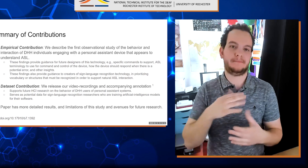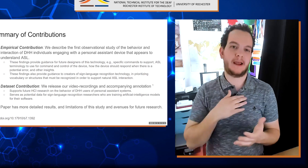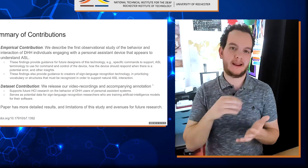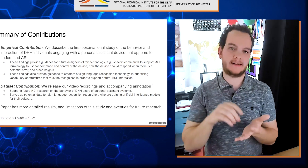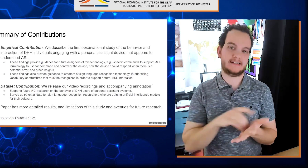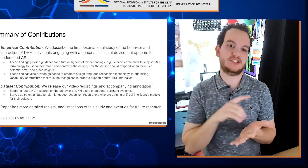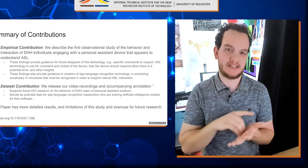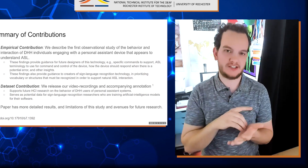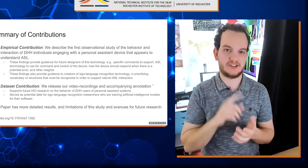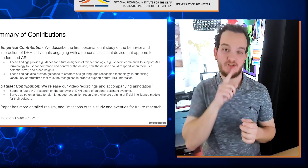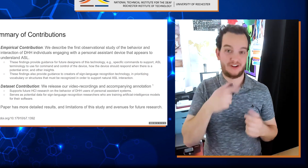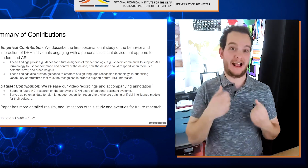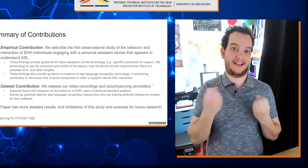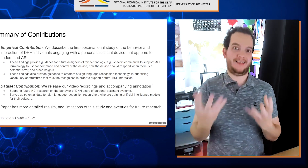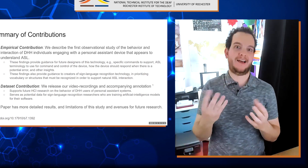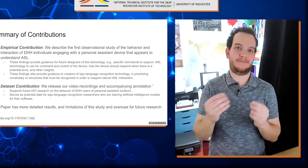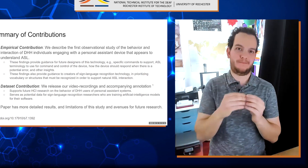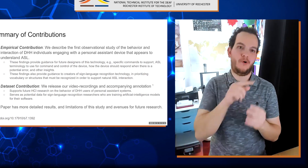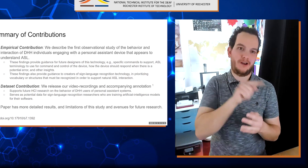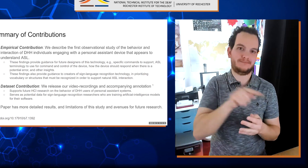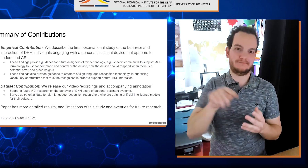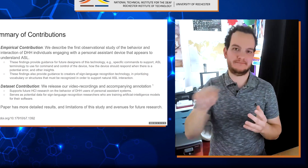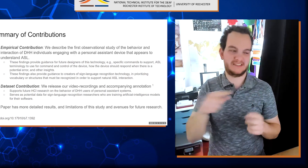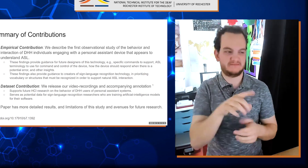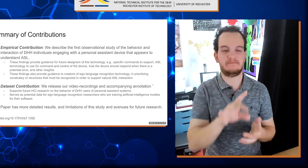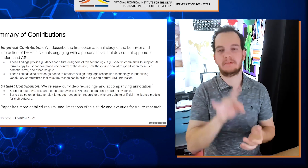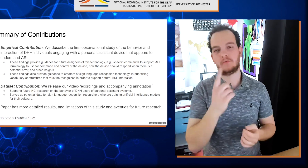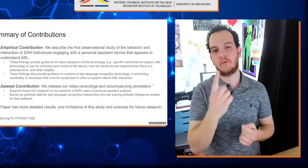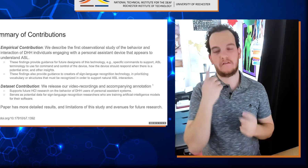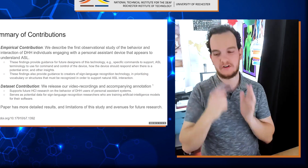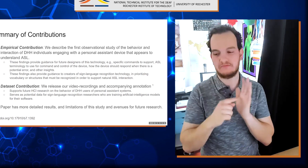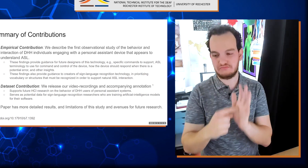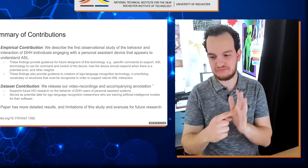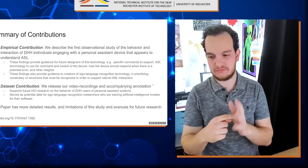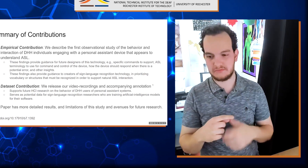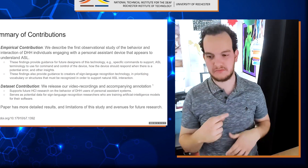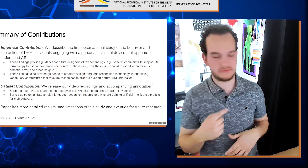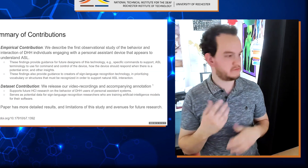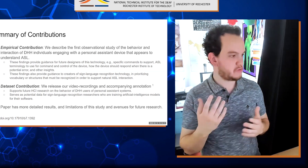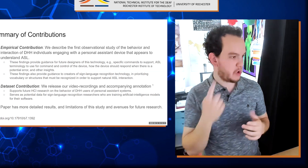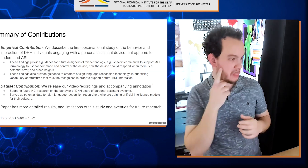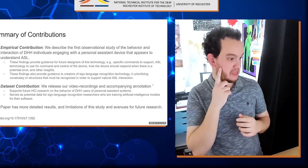and only one or two chapters in my dissertation. So there is a lot more,